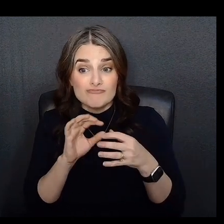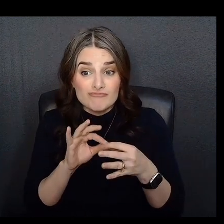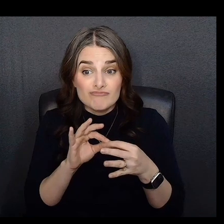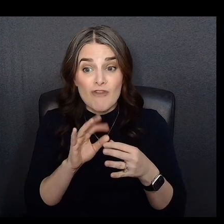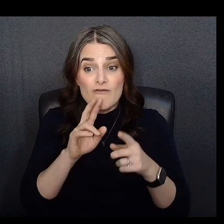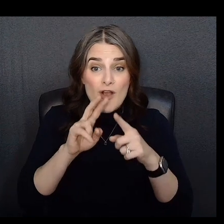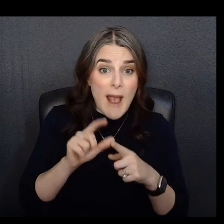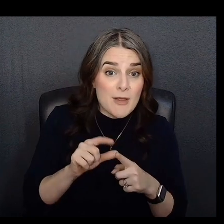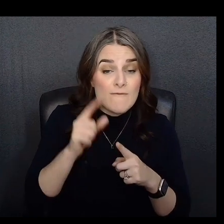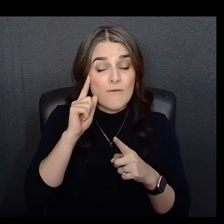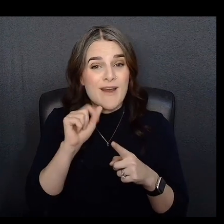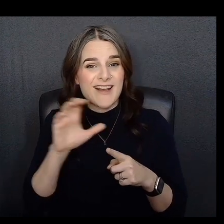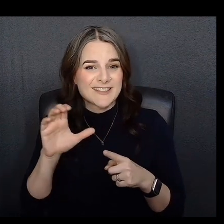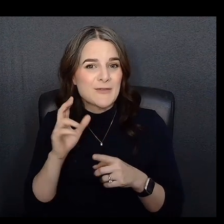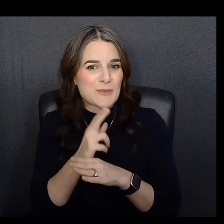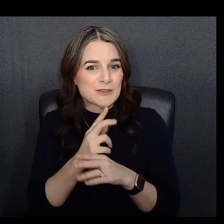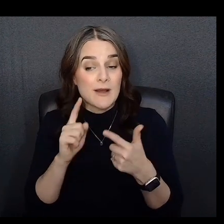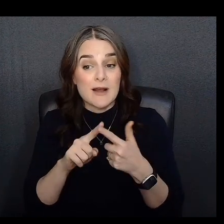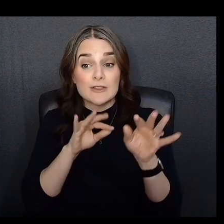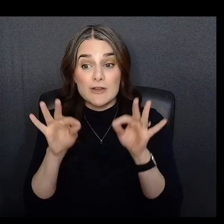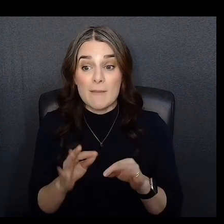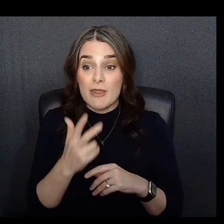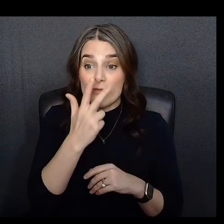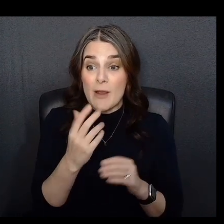Describe three or more examples of sexual health, intimacy,